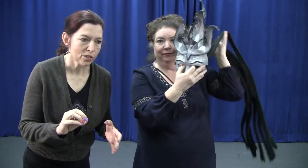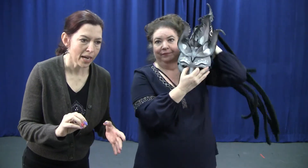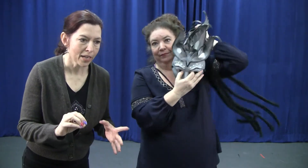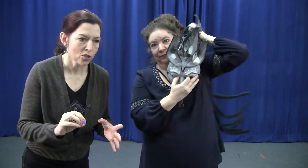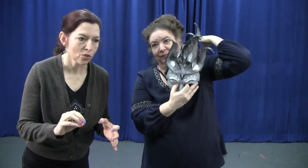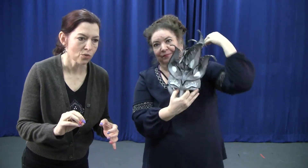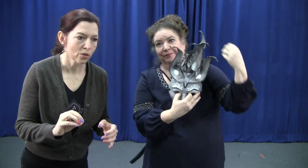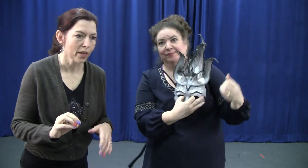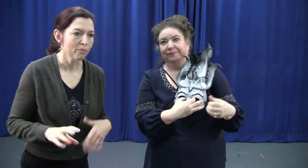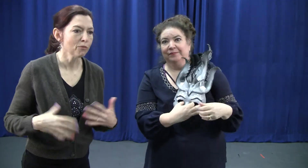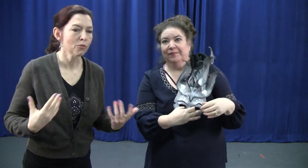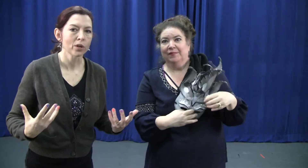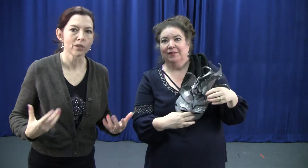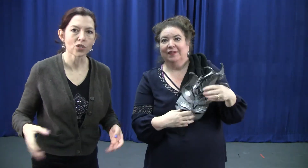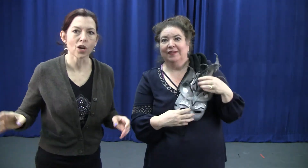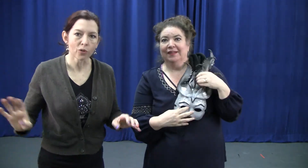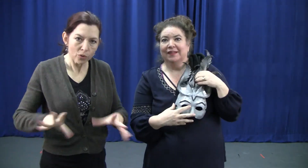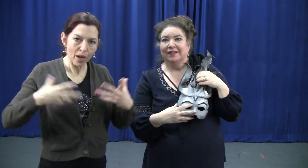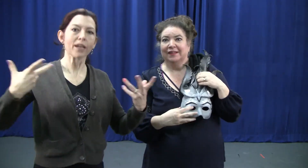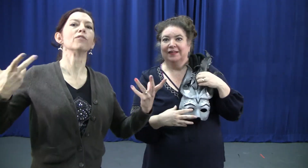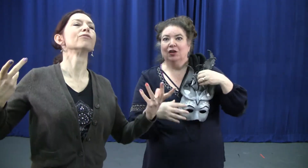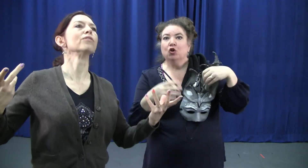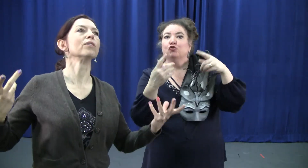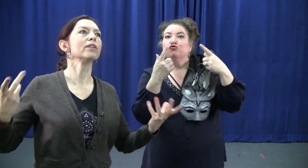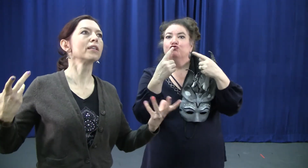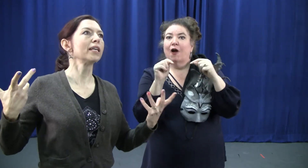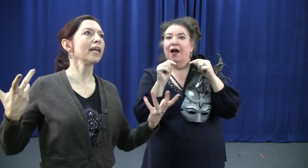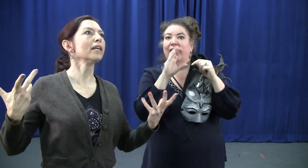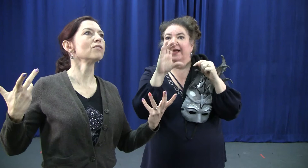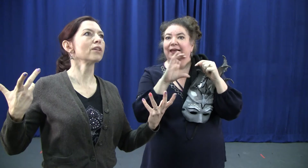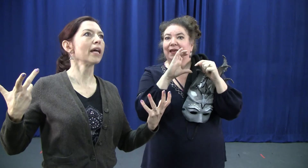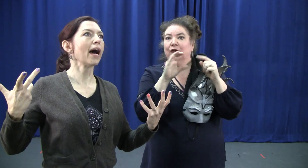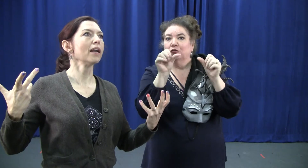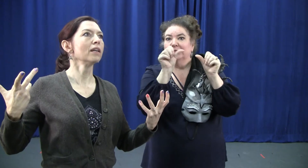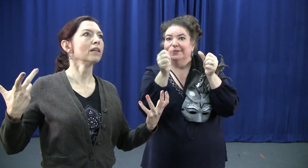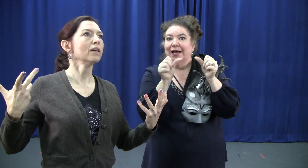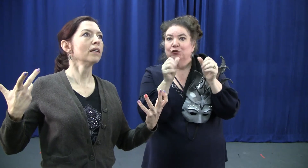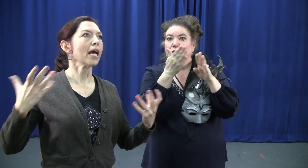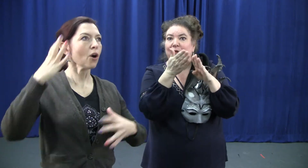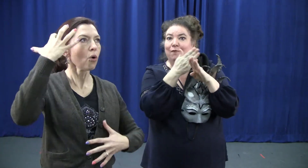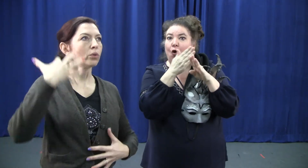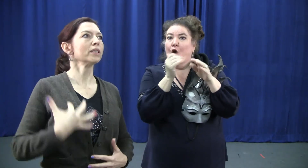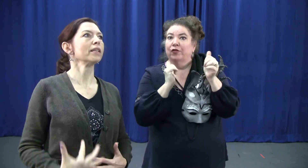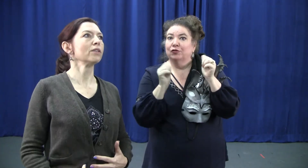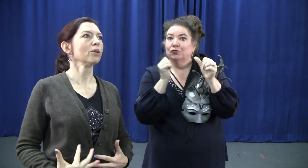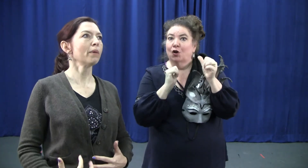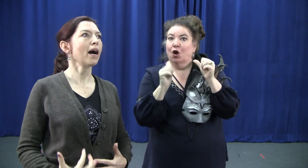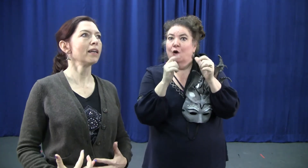statue so that before the show, you kind of get into that pose and hold it in your body